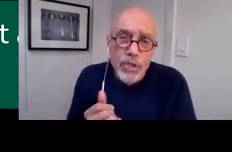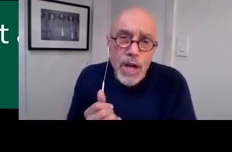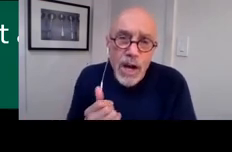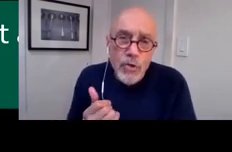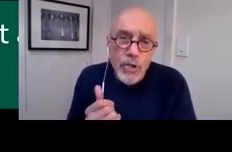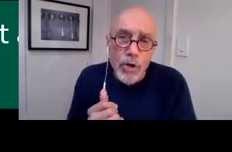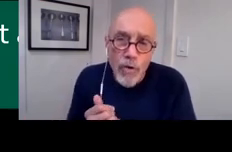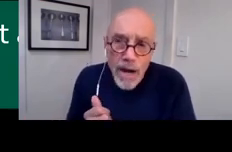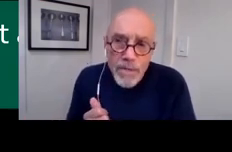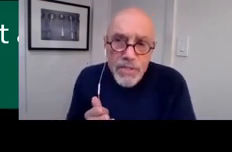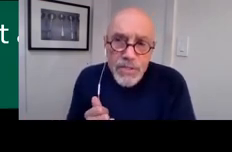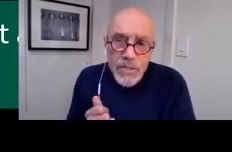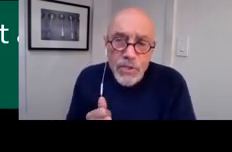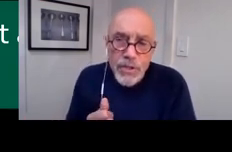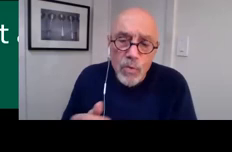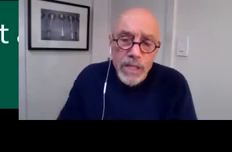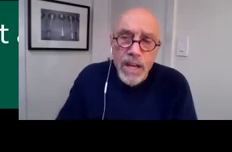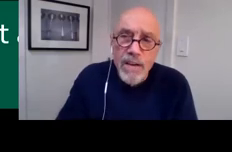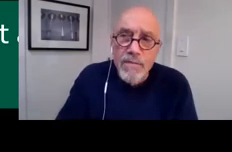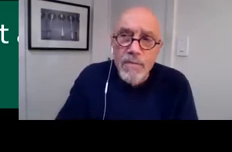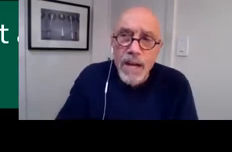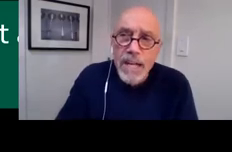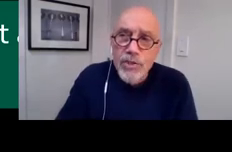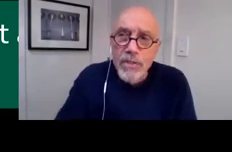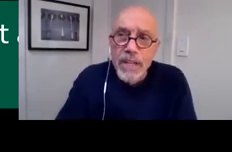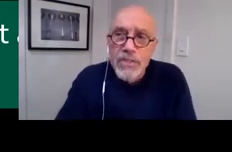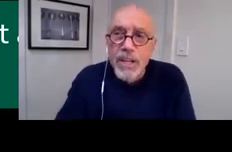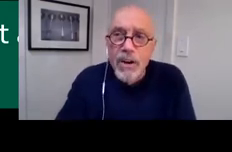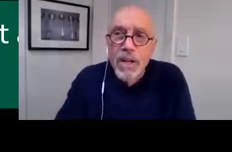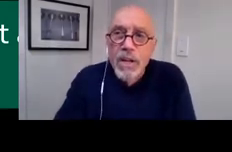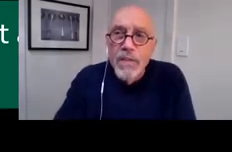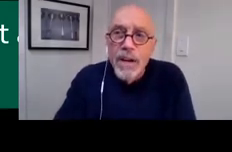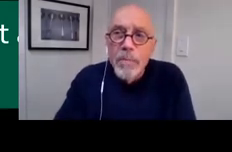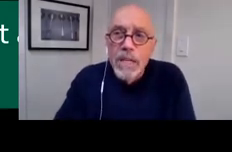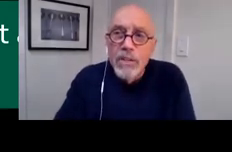which house agronomists so we have financial things that are being